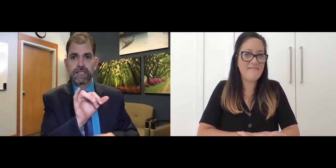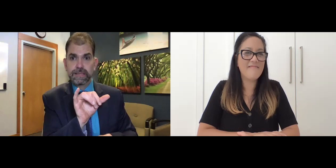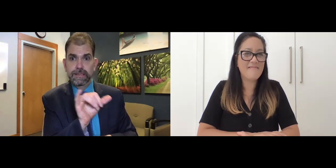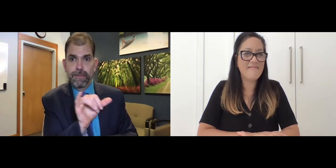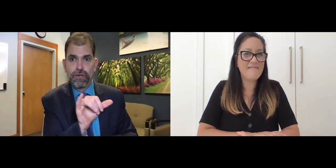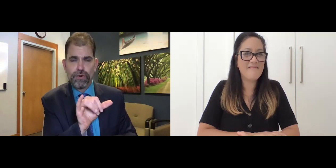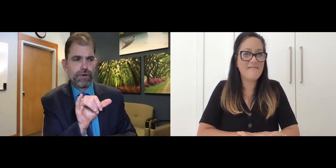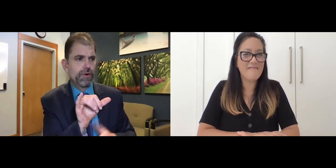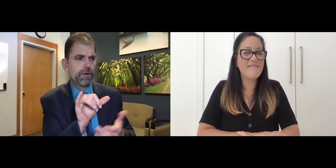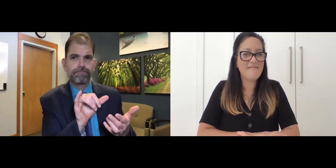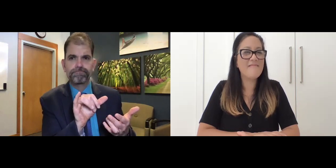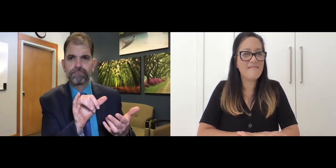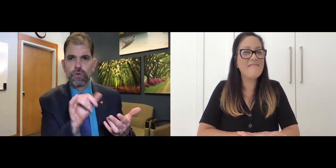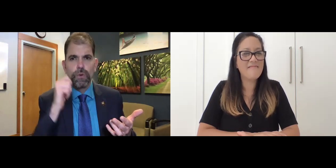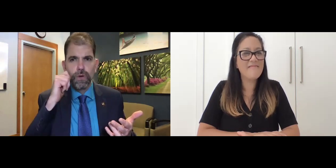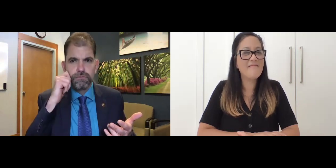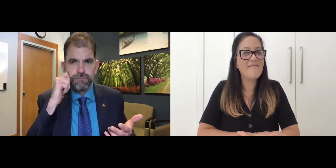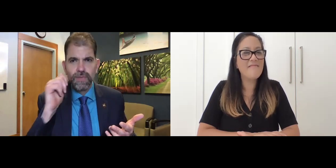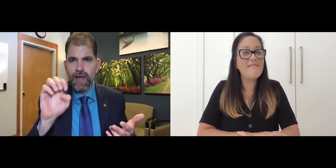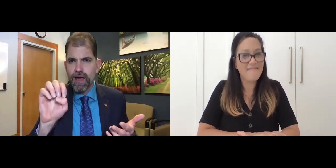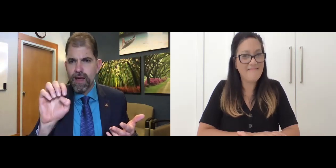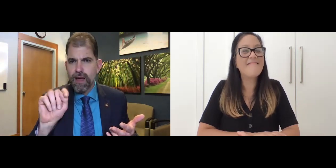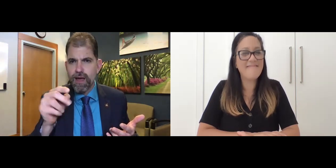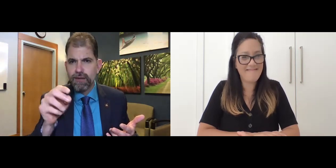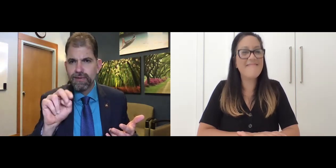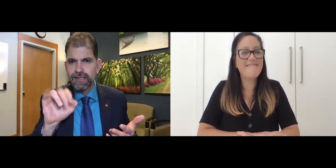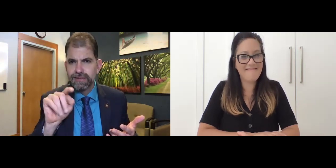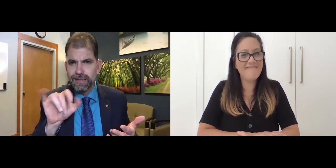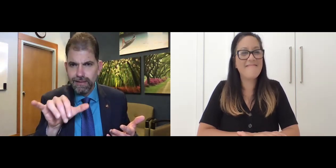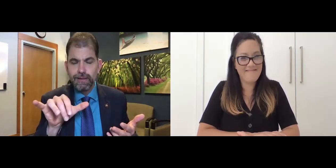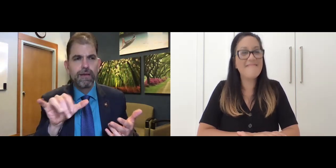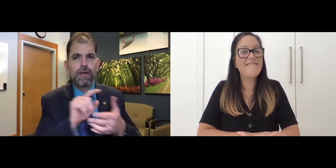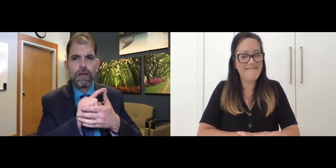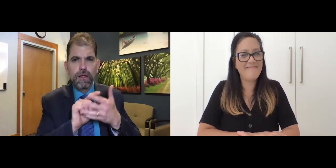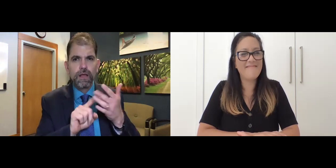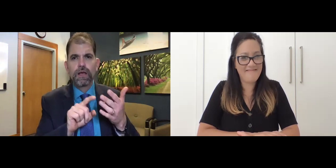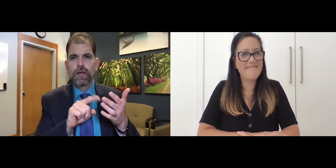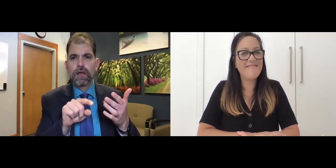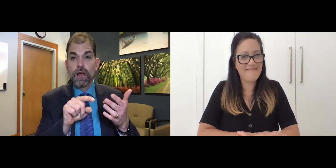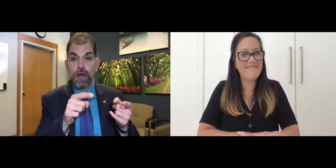If individuals you know don't have the same skin